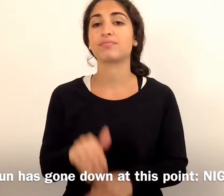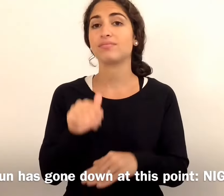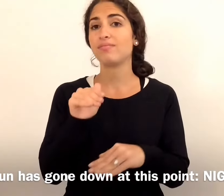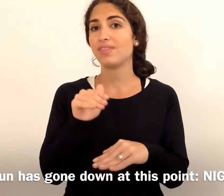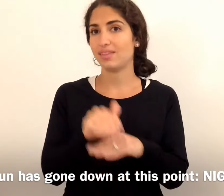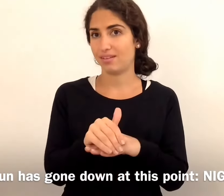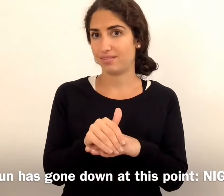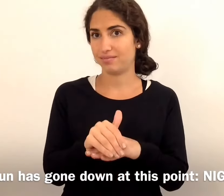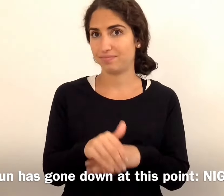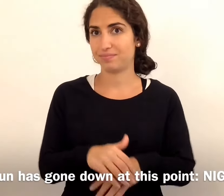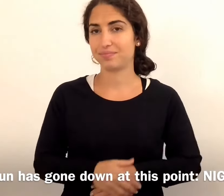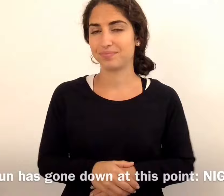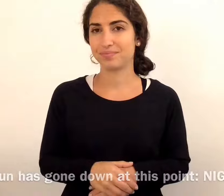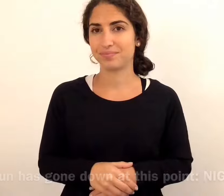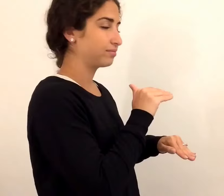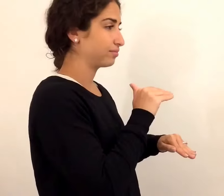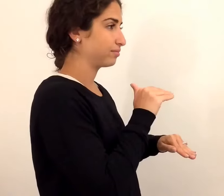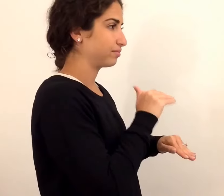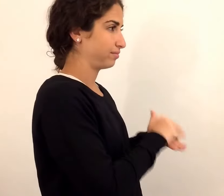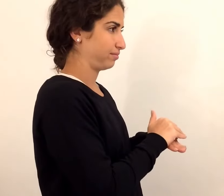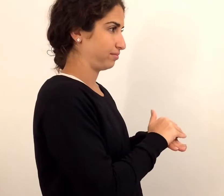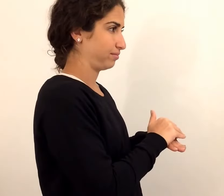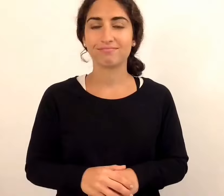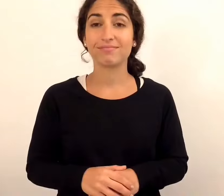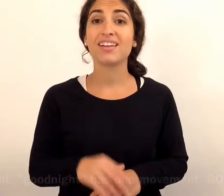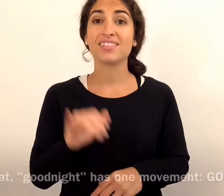NIGHT. Night.